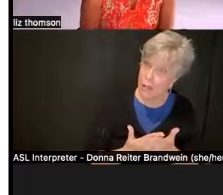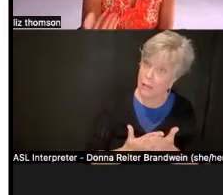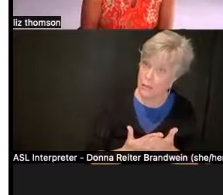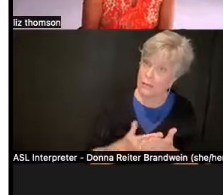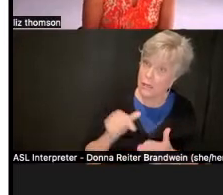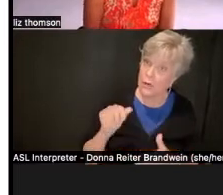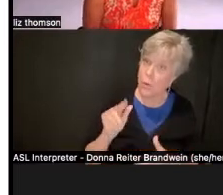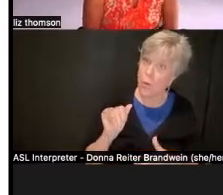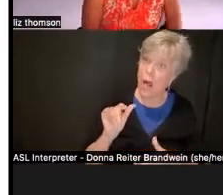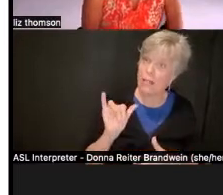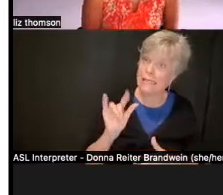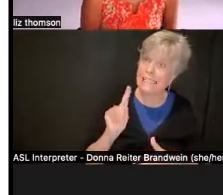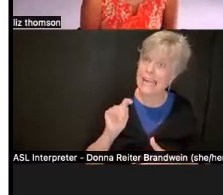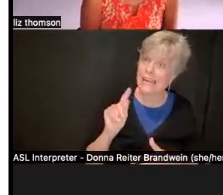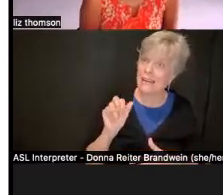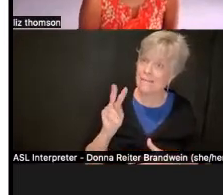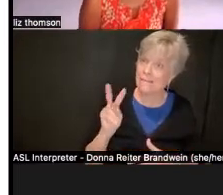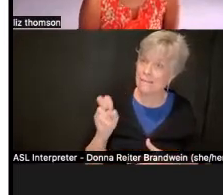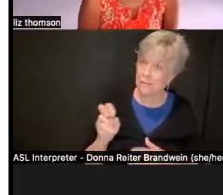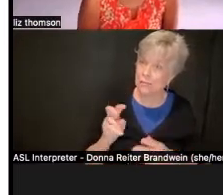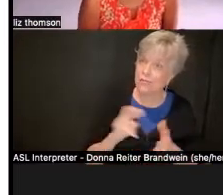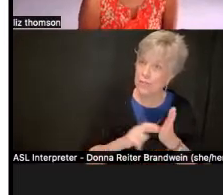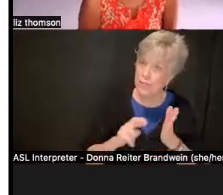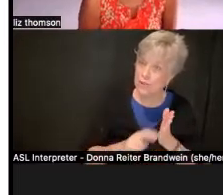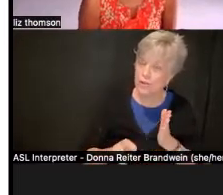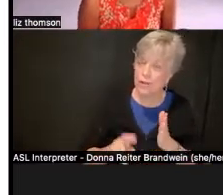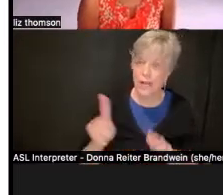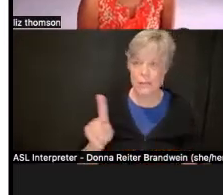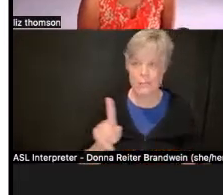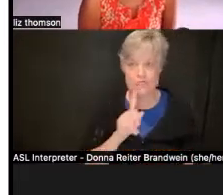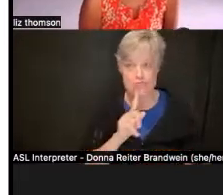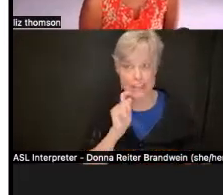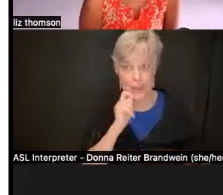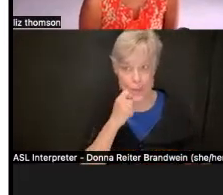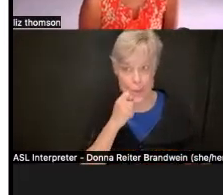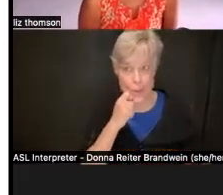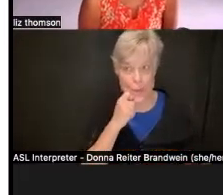And it would be super cool to replicate the studies